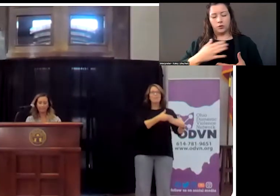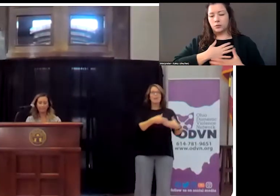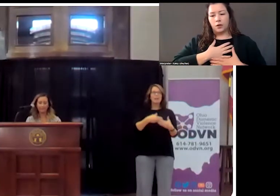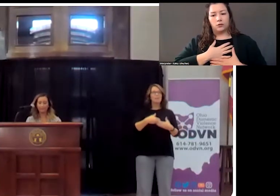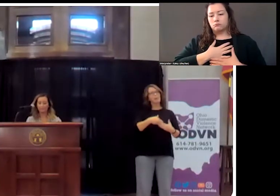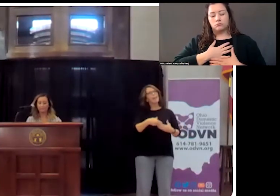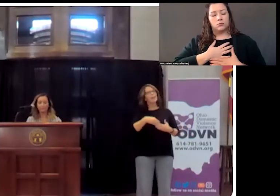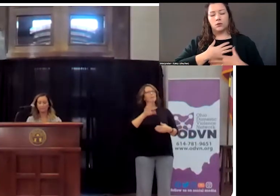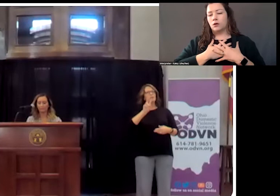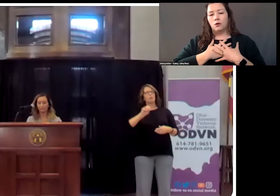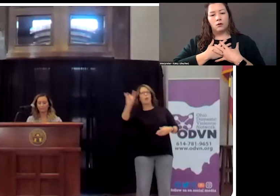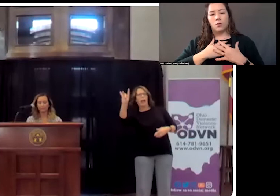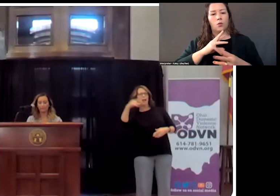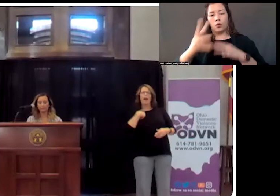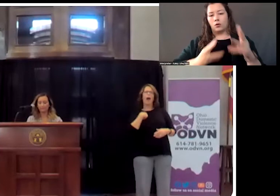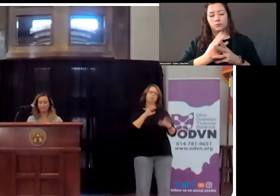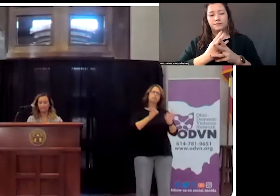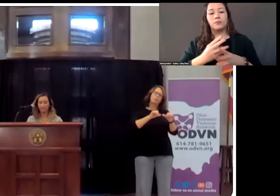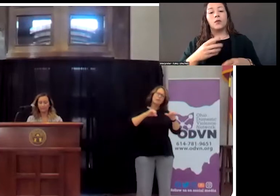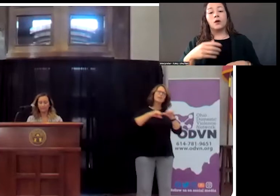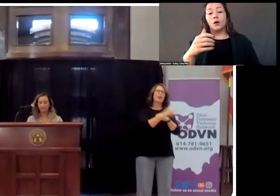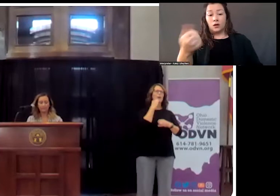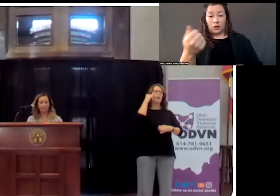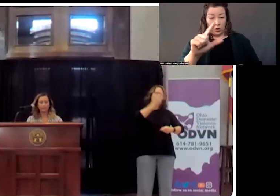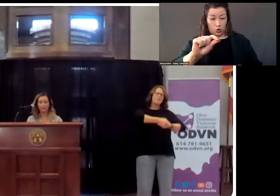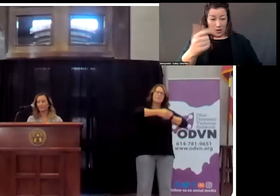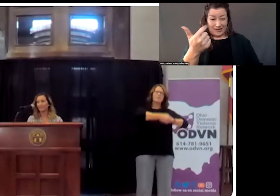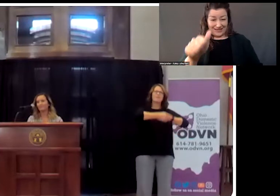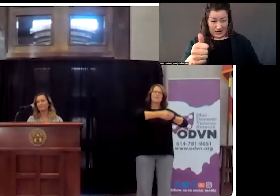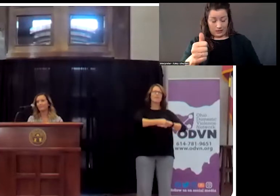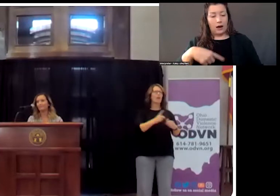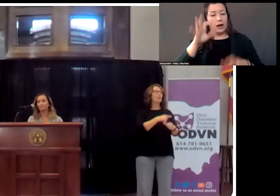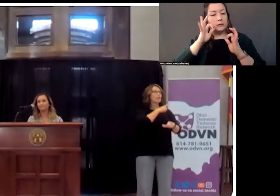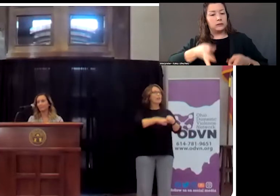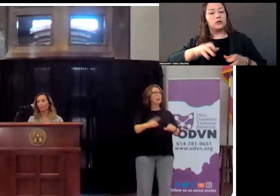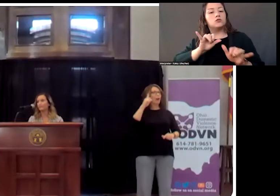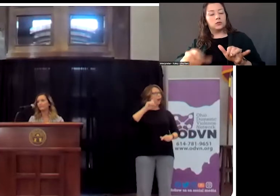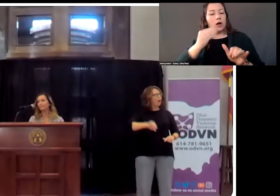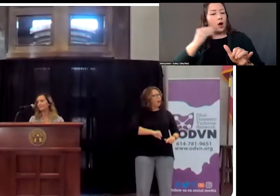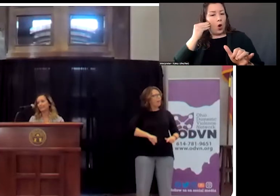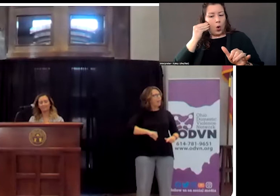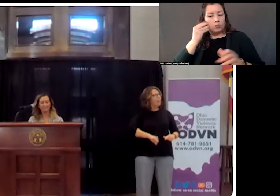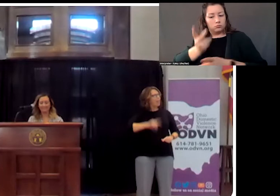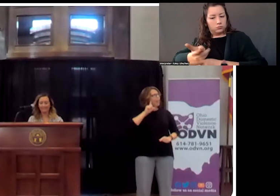Caleb was my reason for living. The first time I heard his heartbeat was the best day of my life.